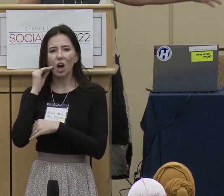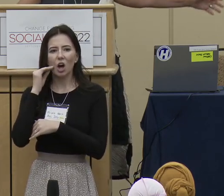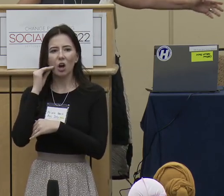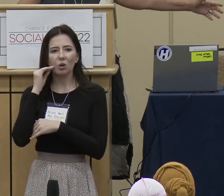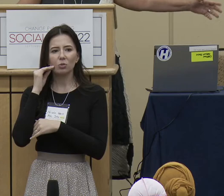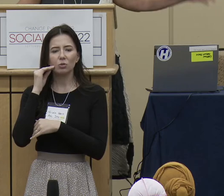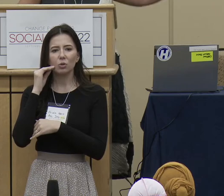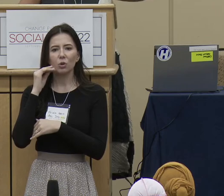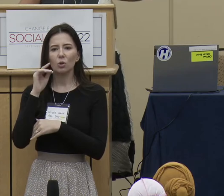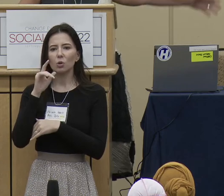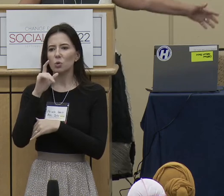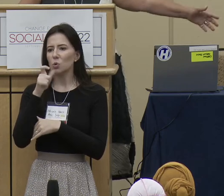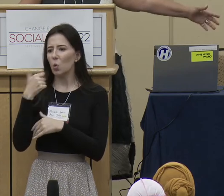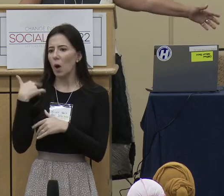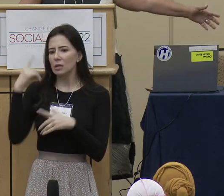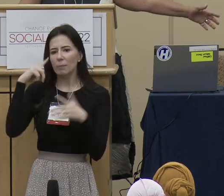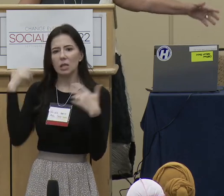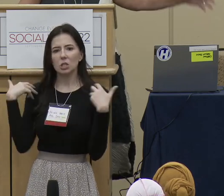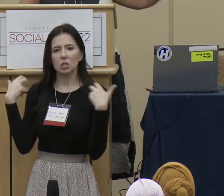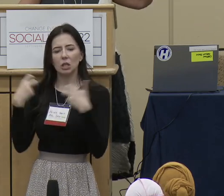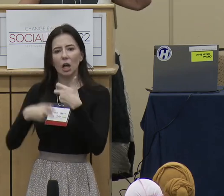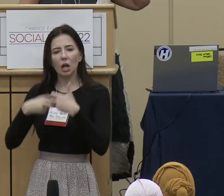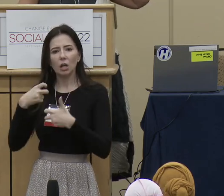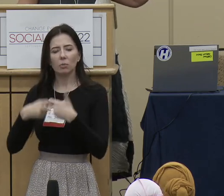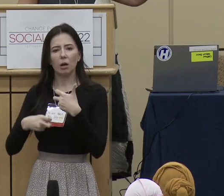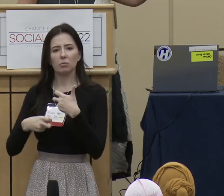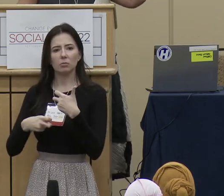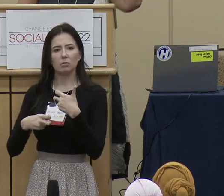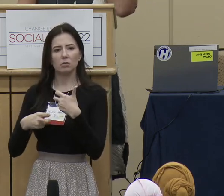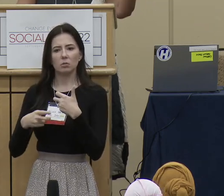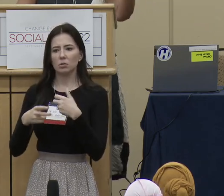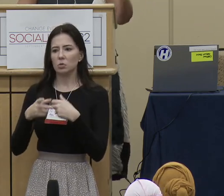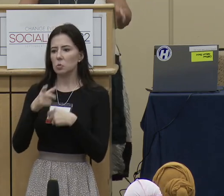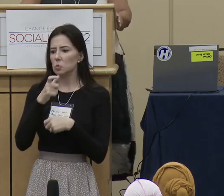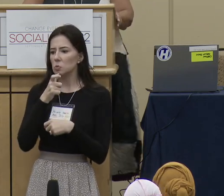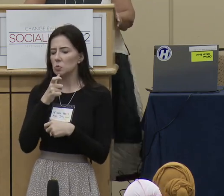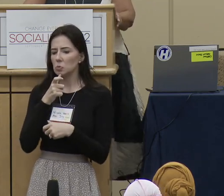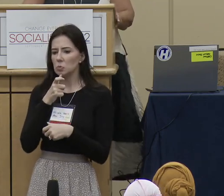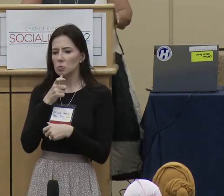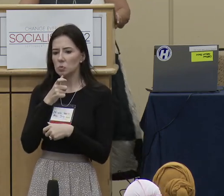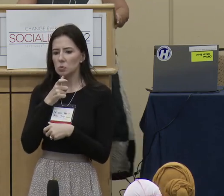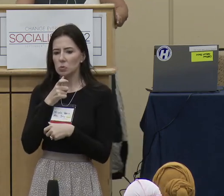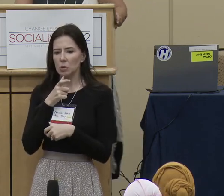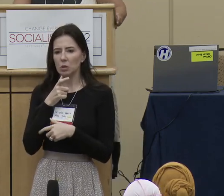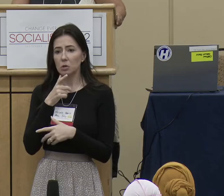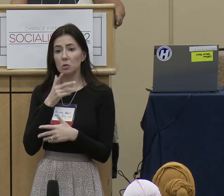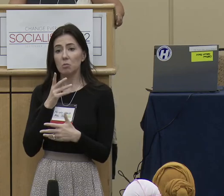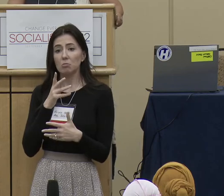house- less neighbor, Carrie, who has mental illness, who we